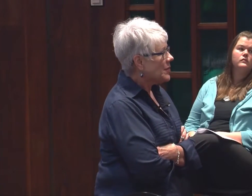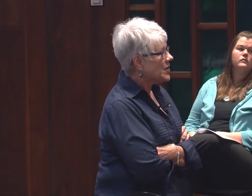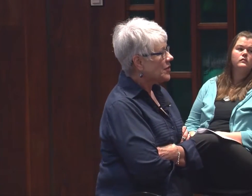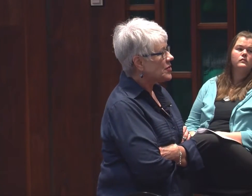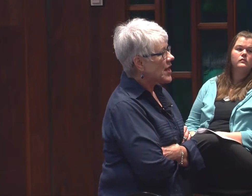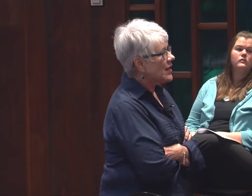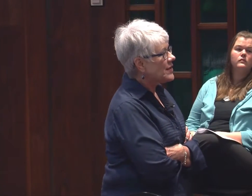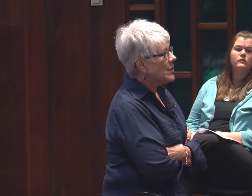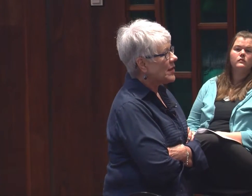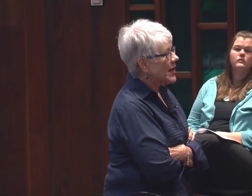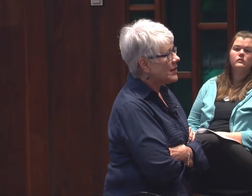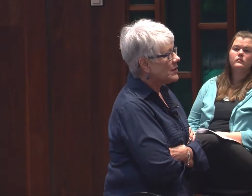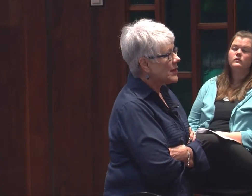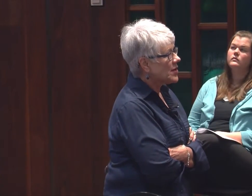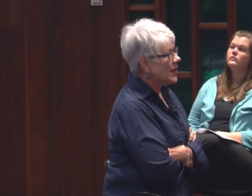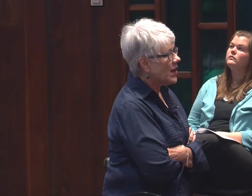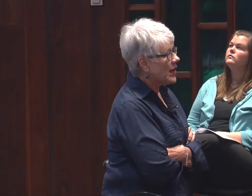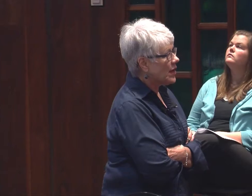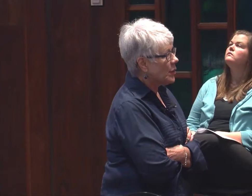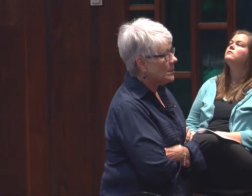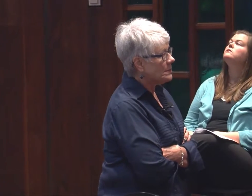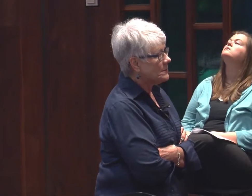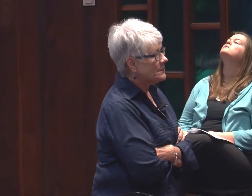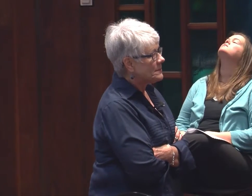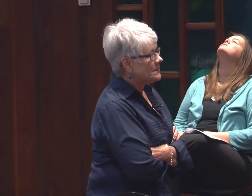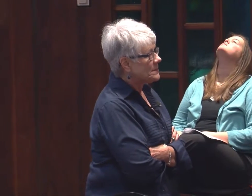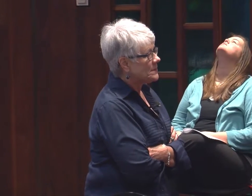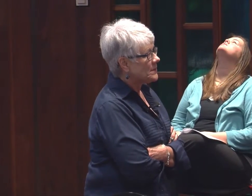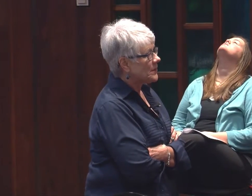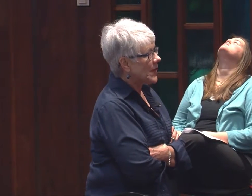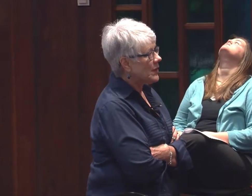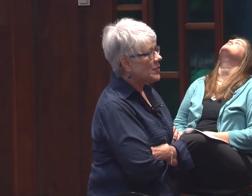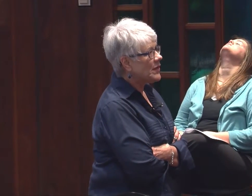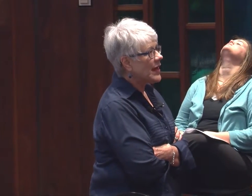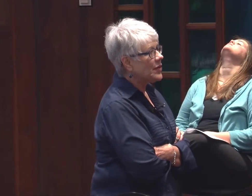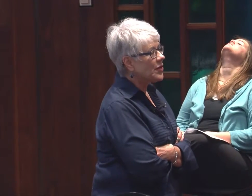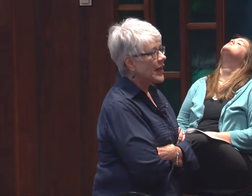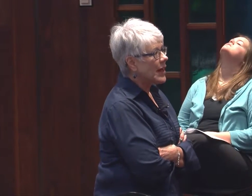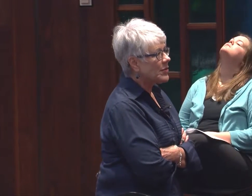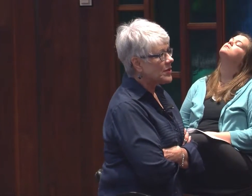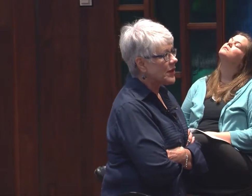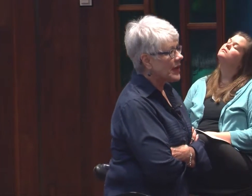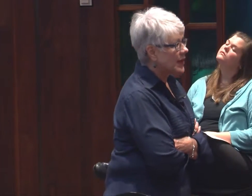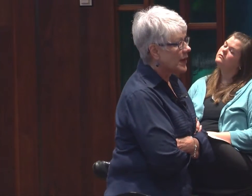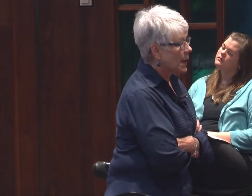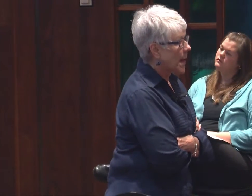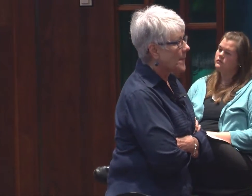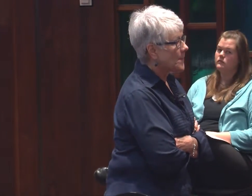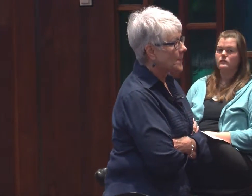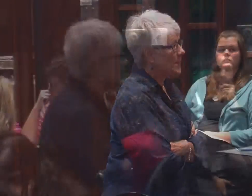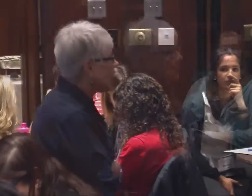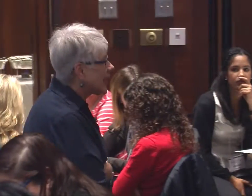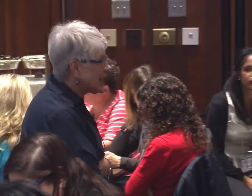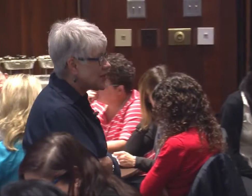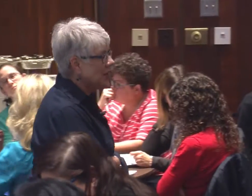particular child and tell me about what's going on at home that would provide a learning opportunity. Kitchen,